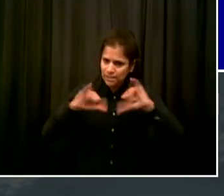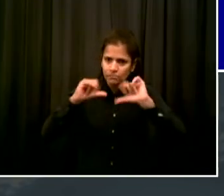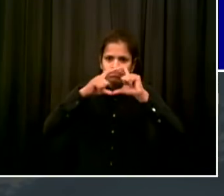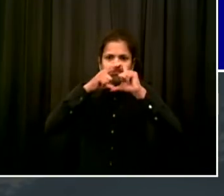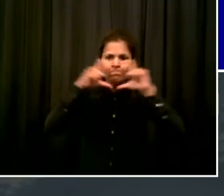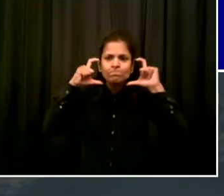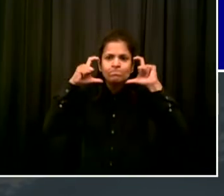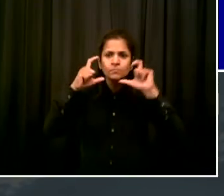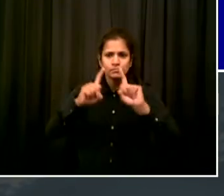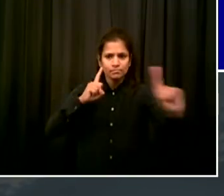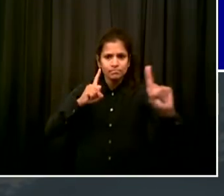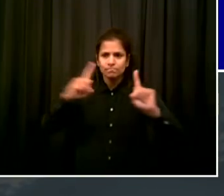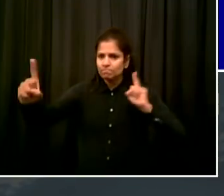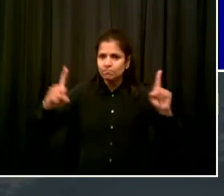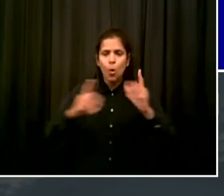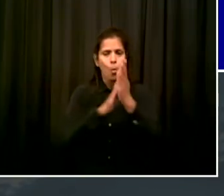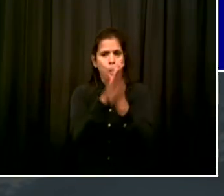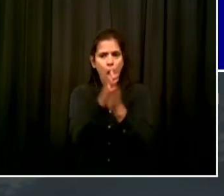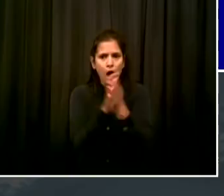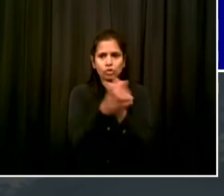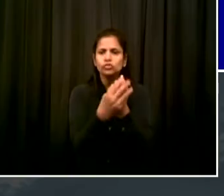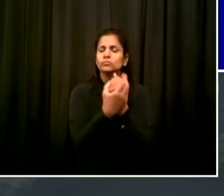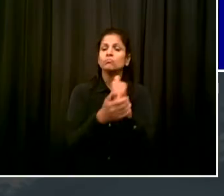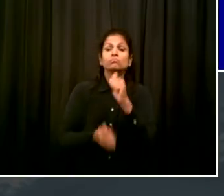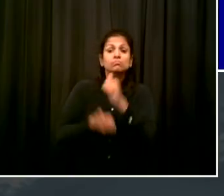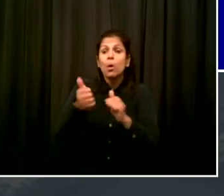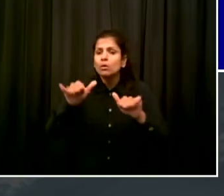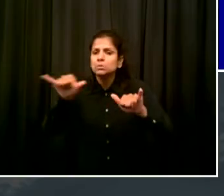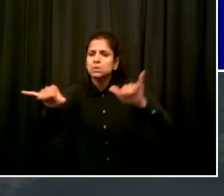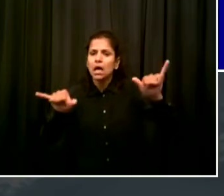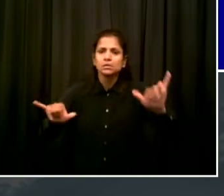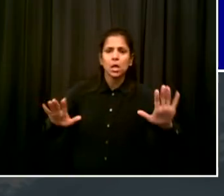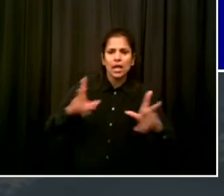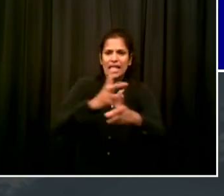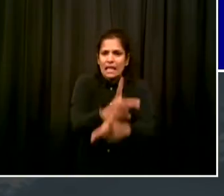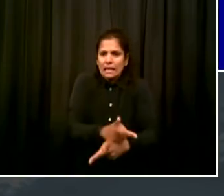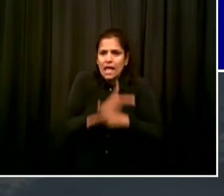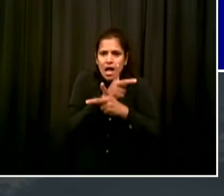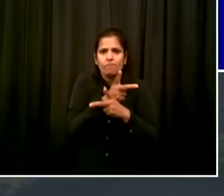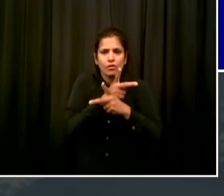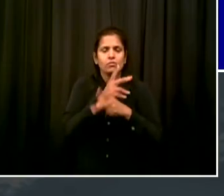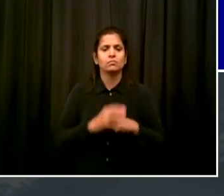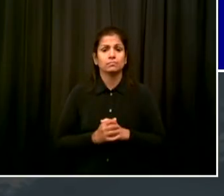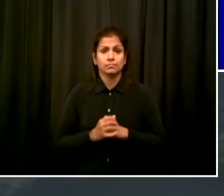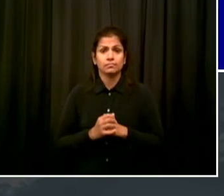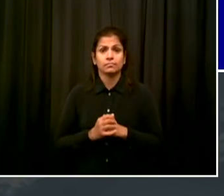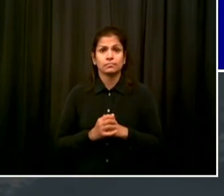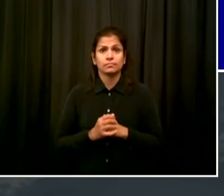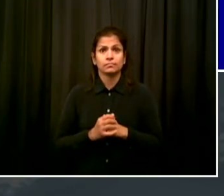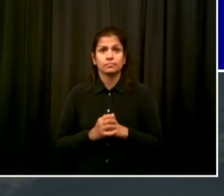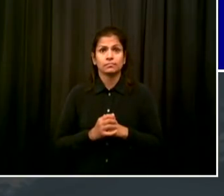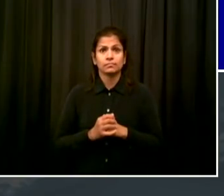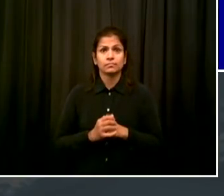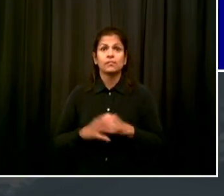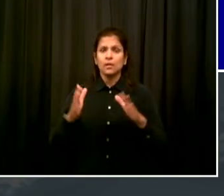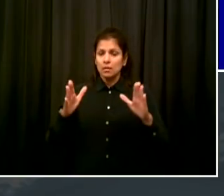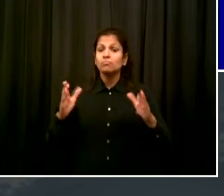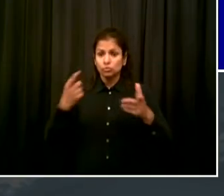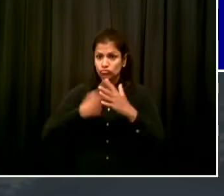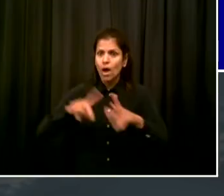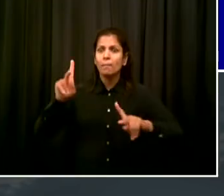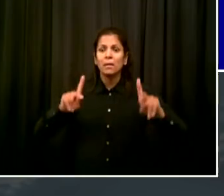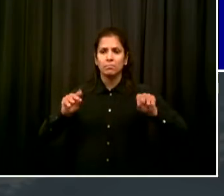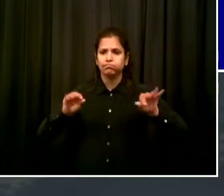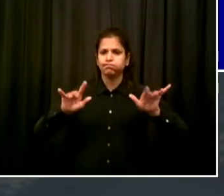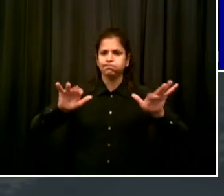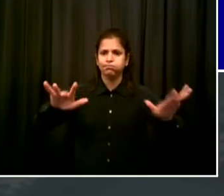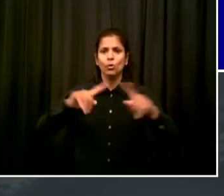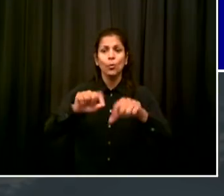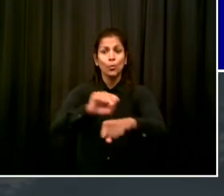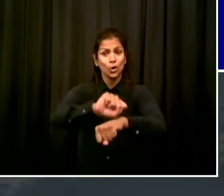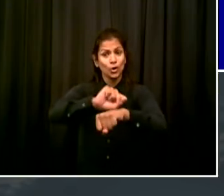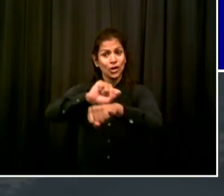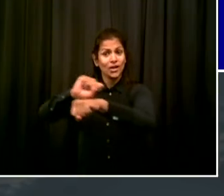PLINAYG OUR PART